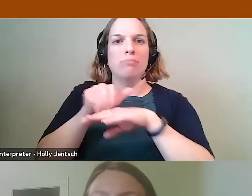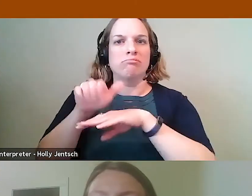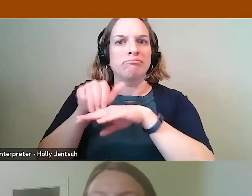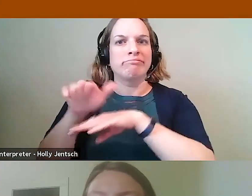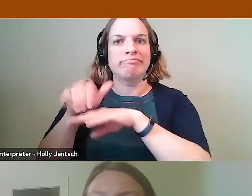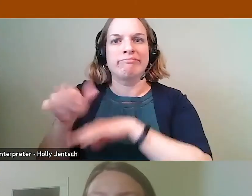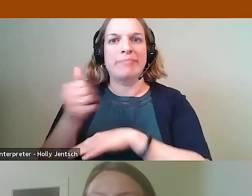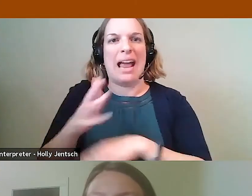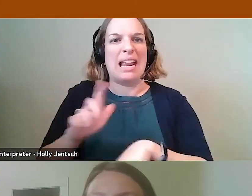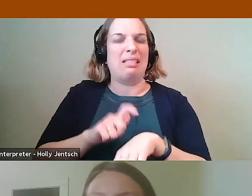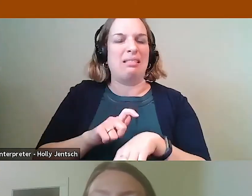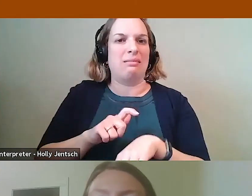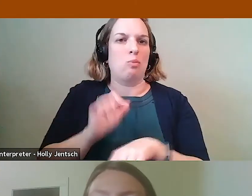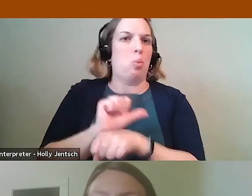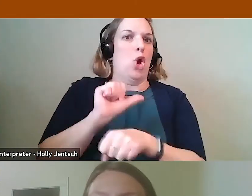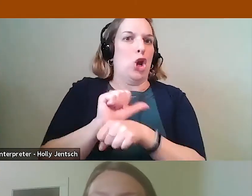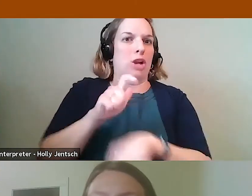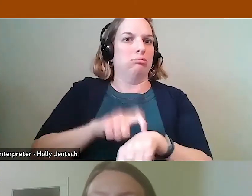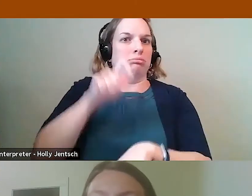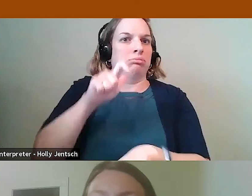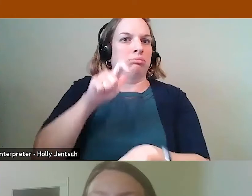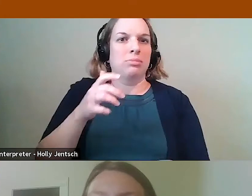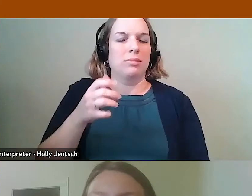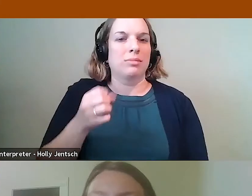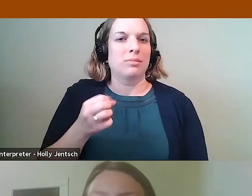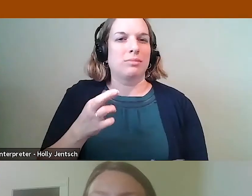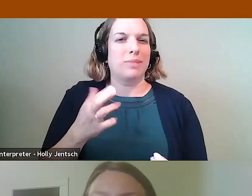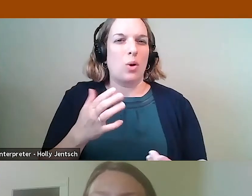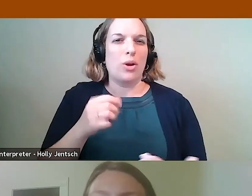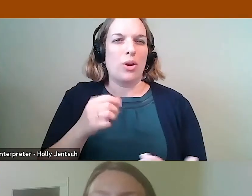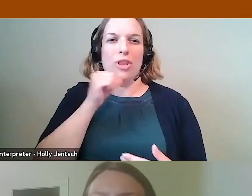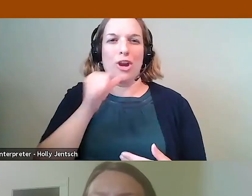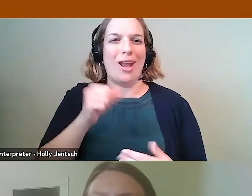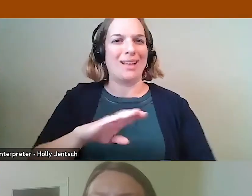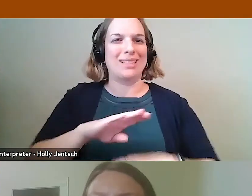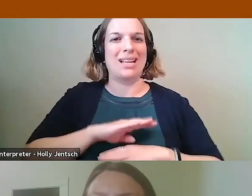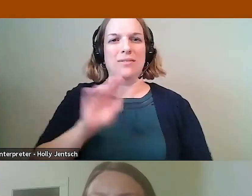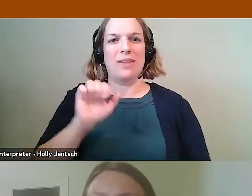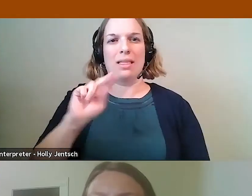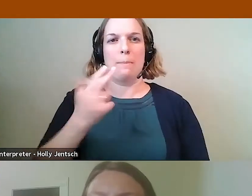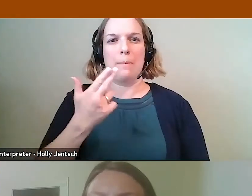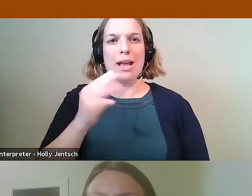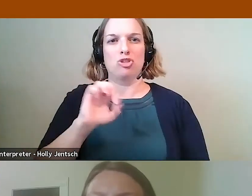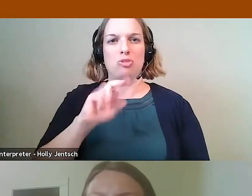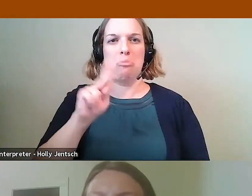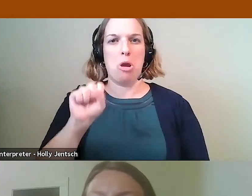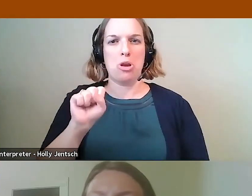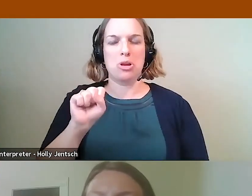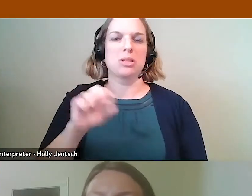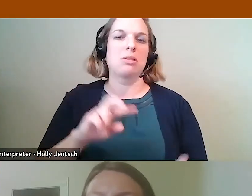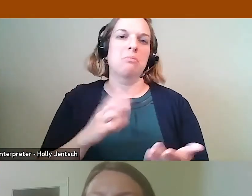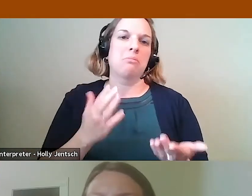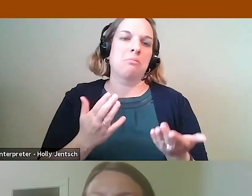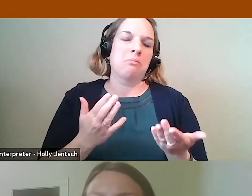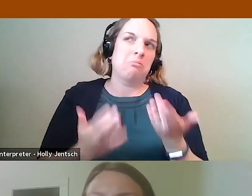work benchmarks that you've laid out in the contract, then that would be an indicator that maybe something's wrong with the effort.